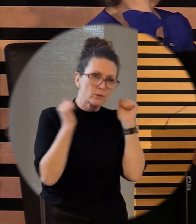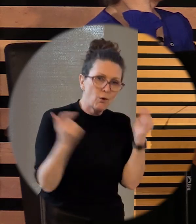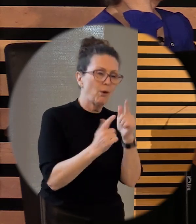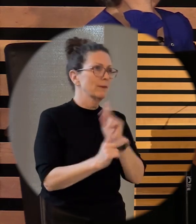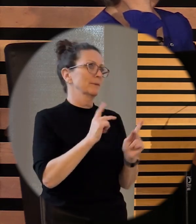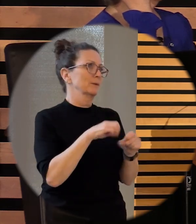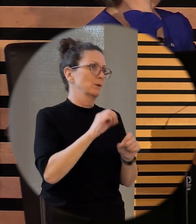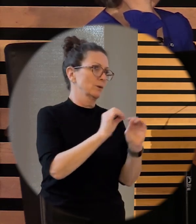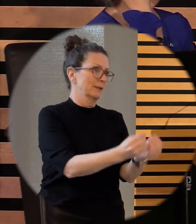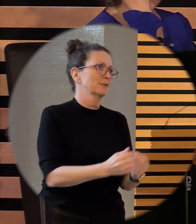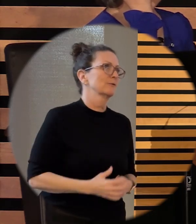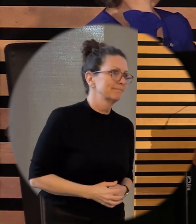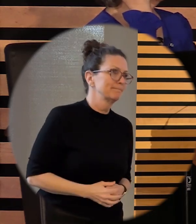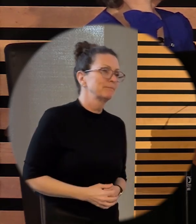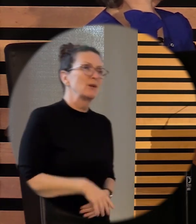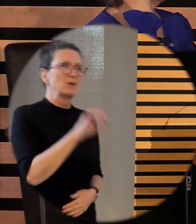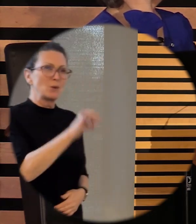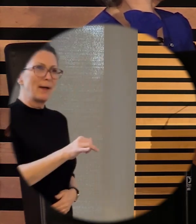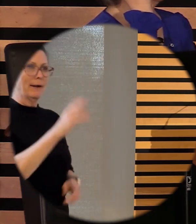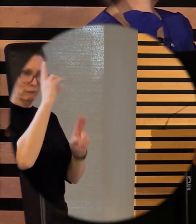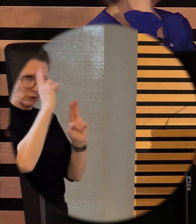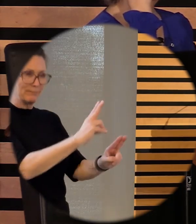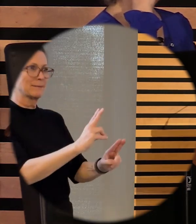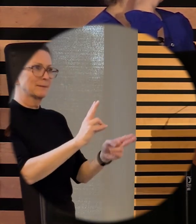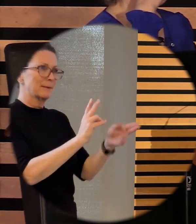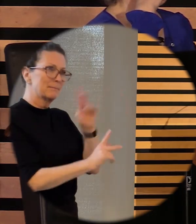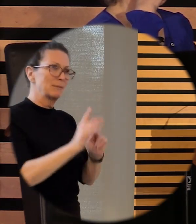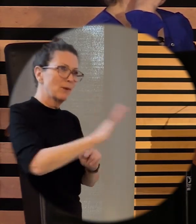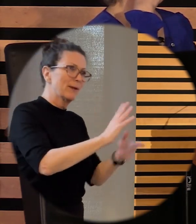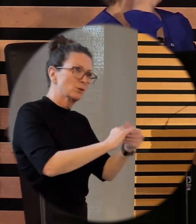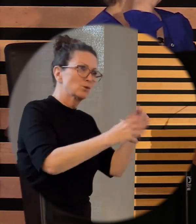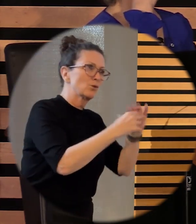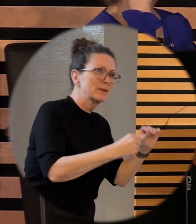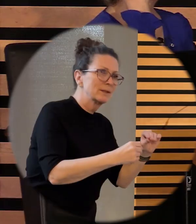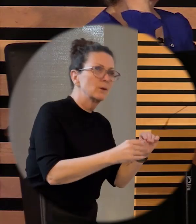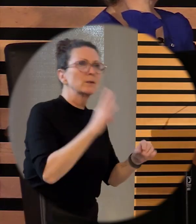across your organization. So the act of bearing witness I says come we talk about accessibility